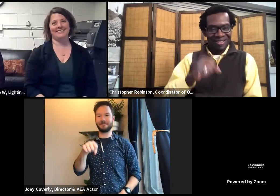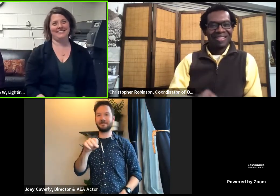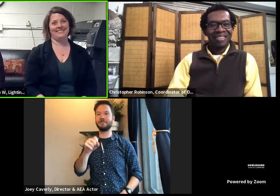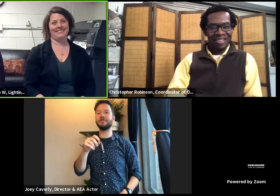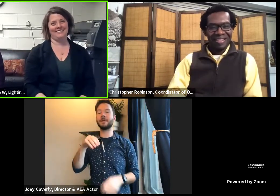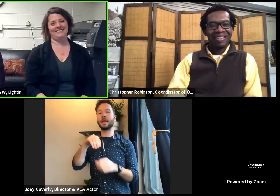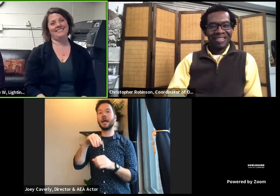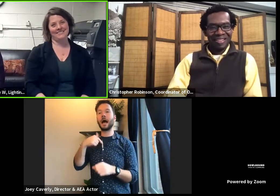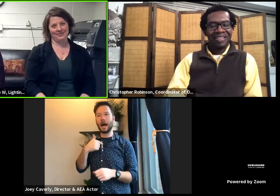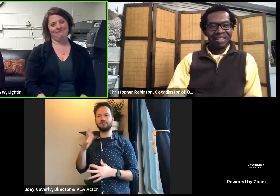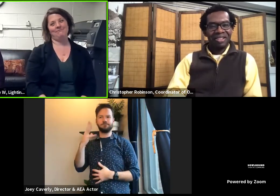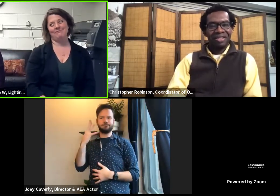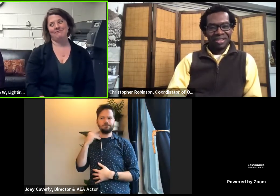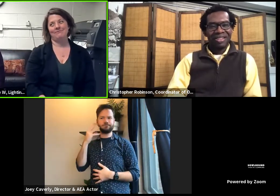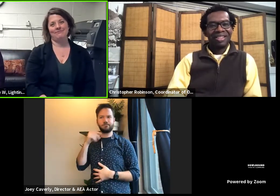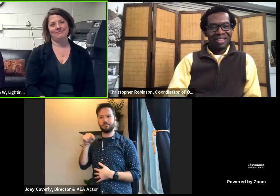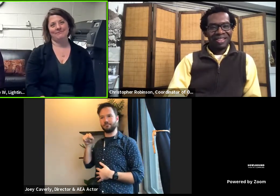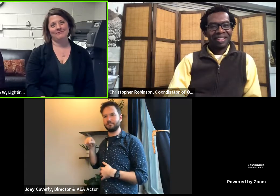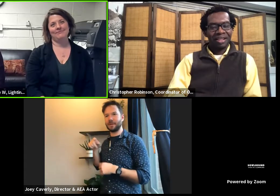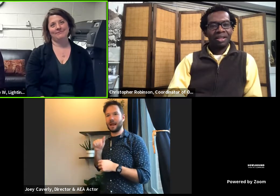Yeah, somebody, the sign, hold, Annie says.